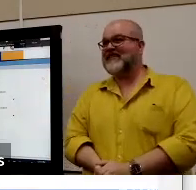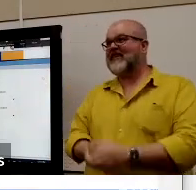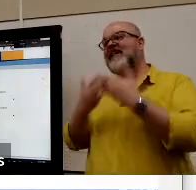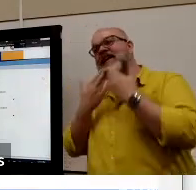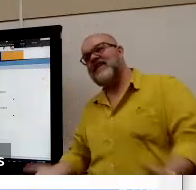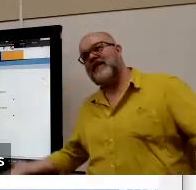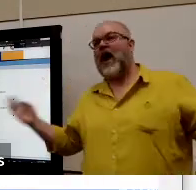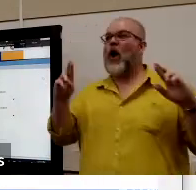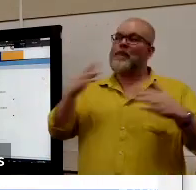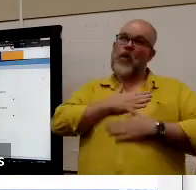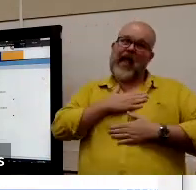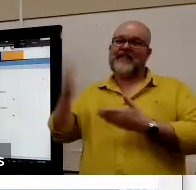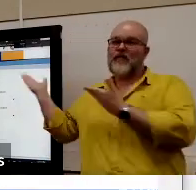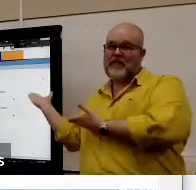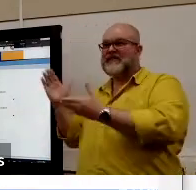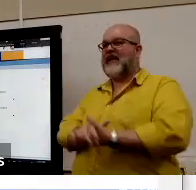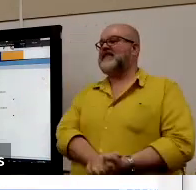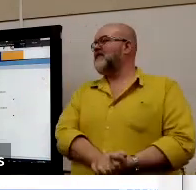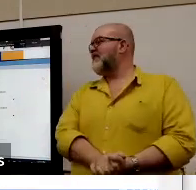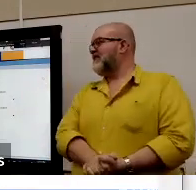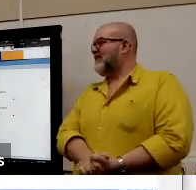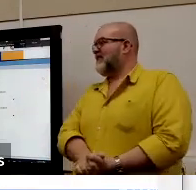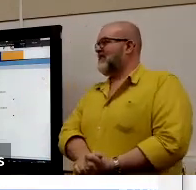So I think I've come to the end of my presentation so I hope you like the website.